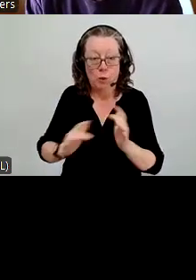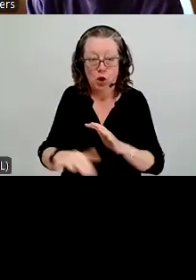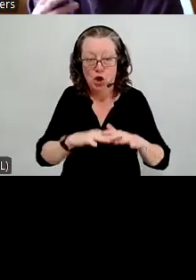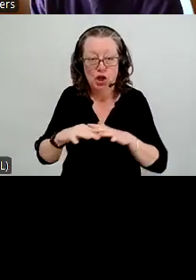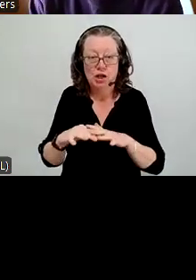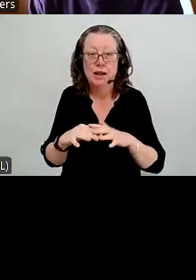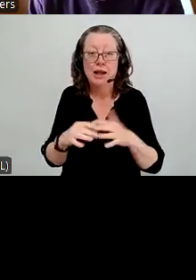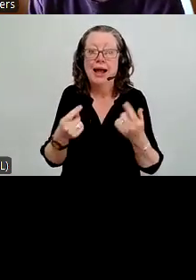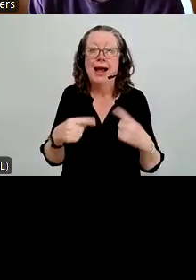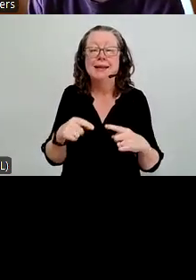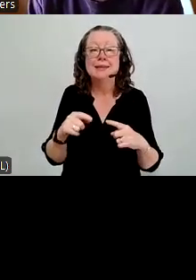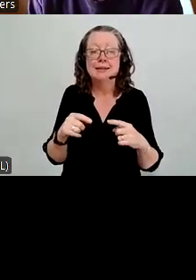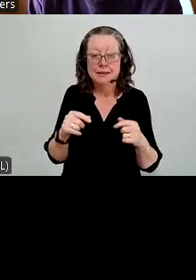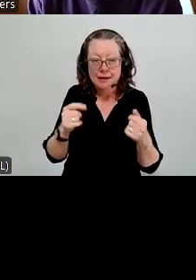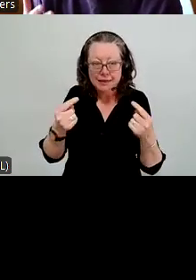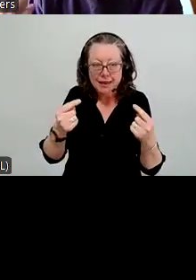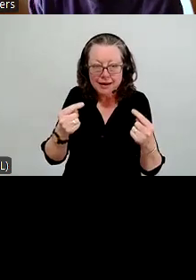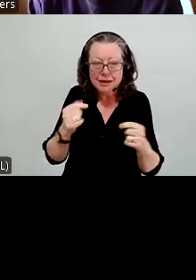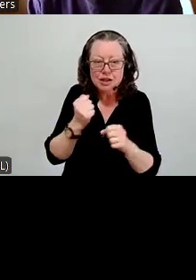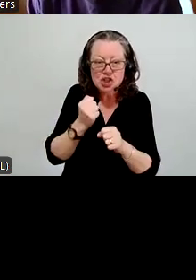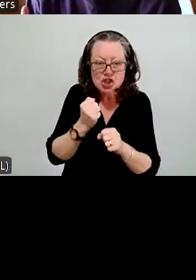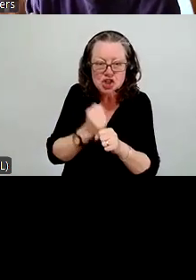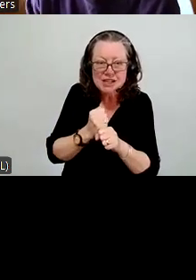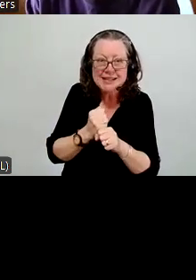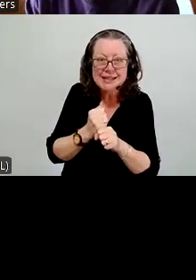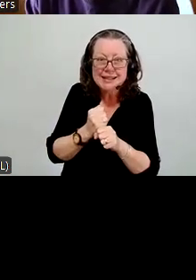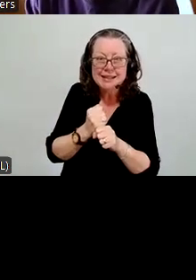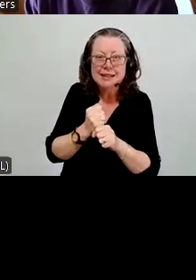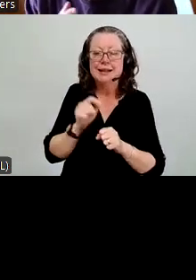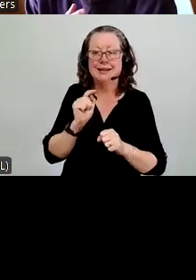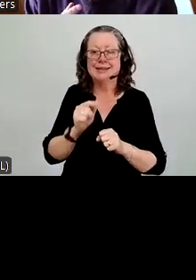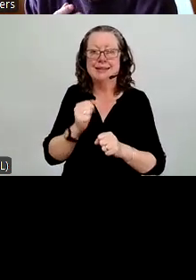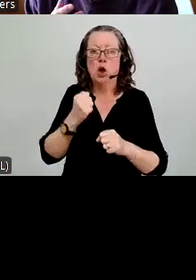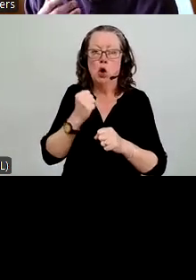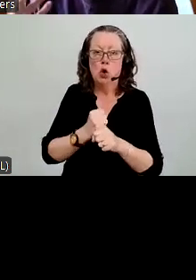A lot of organizations I speak to, or artists, or individuals that have websites,